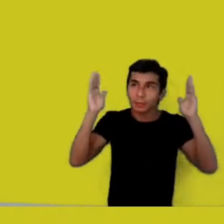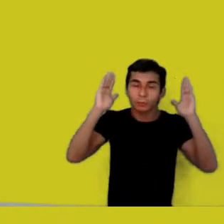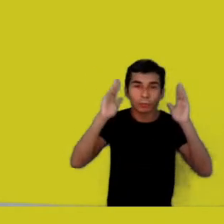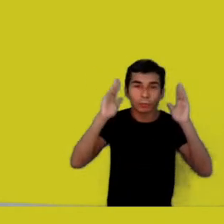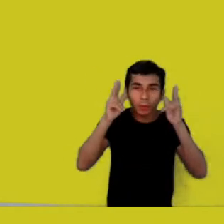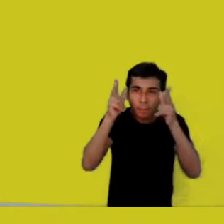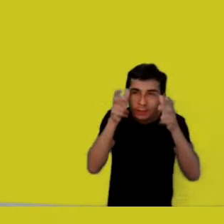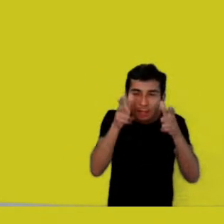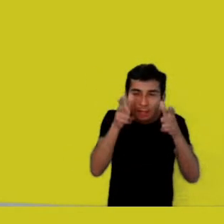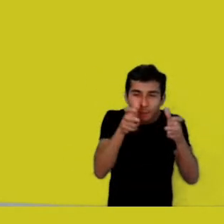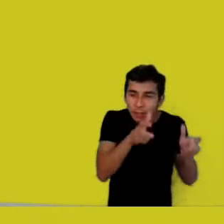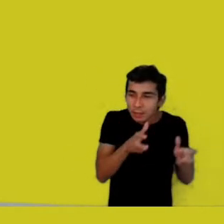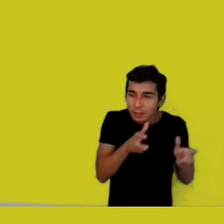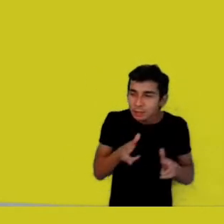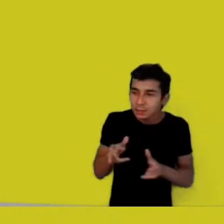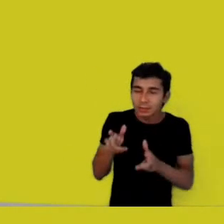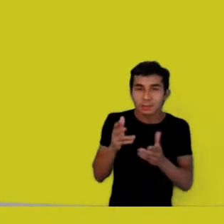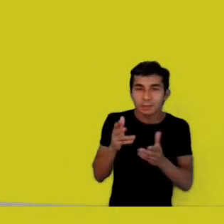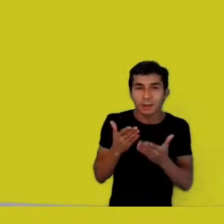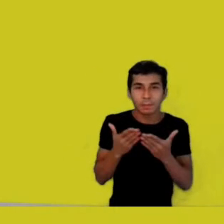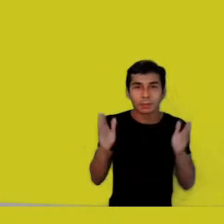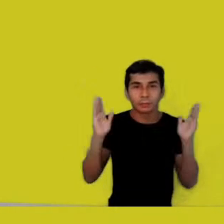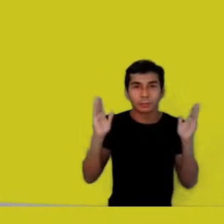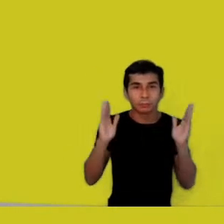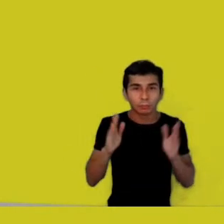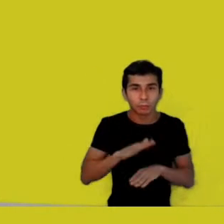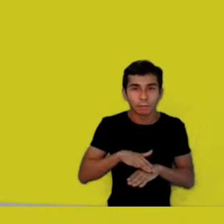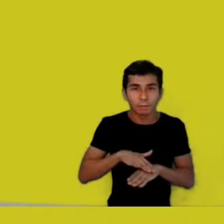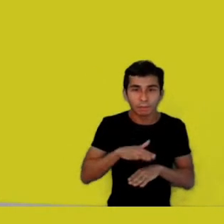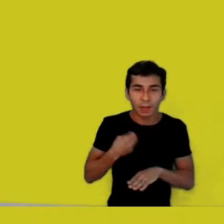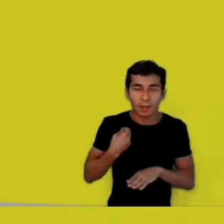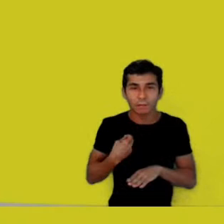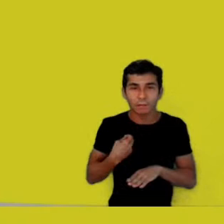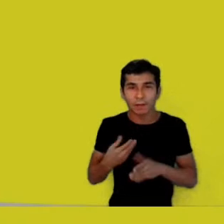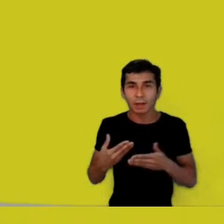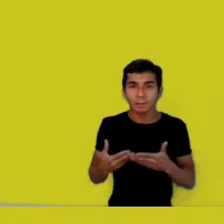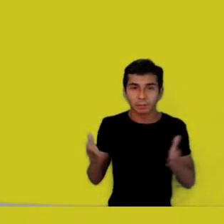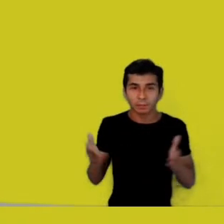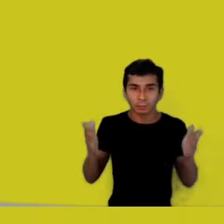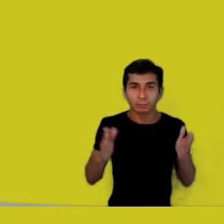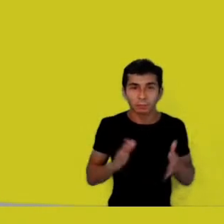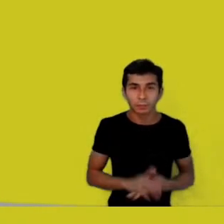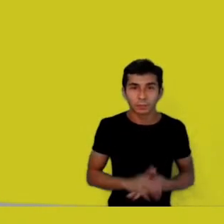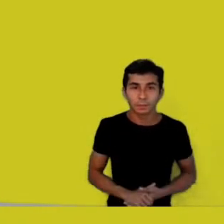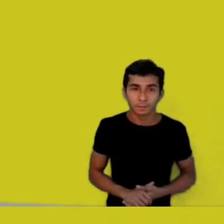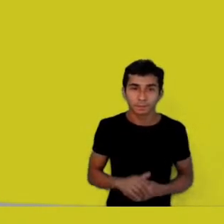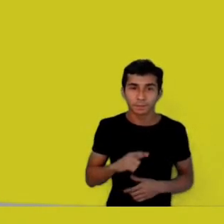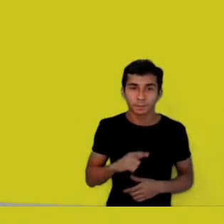about things, about our doings. There’s an African proverb that says,